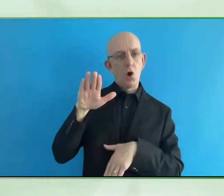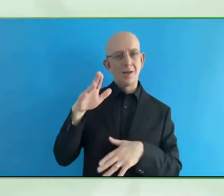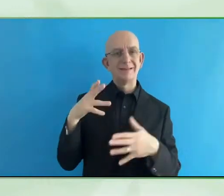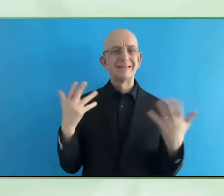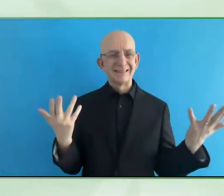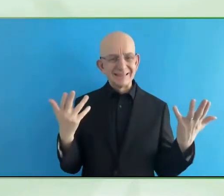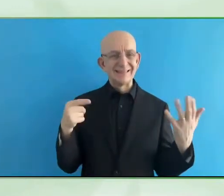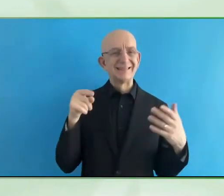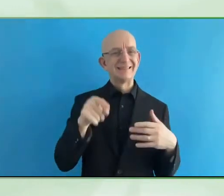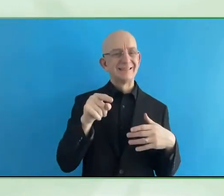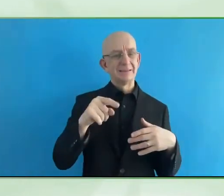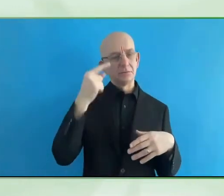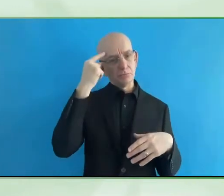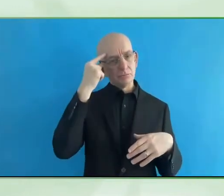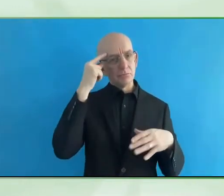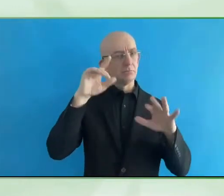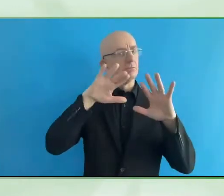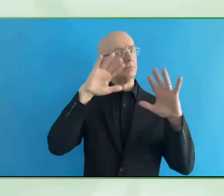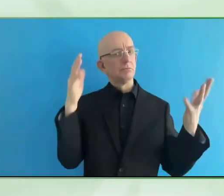made with the minimum of the minimum.